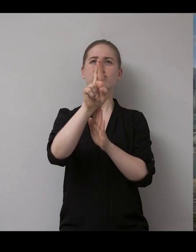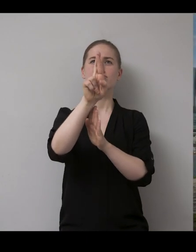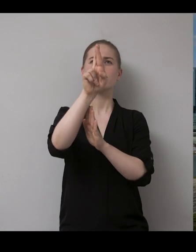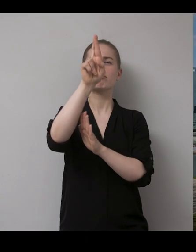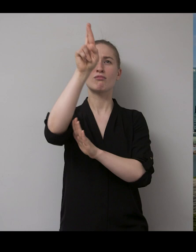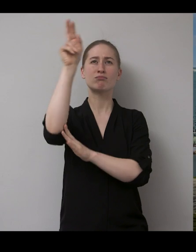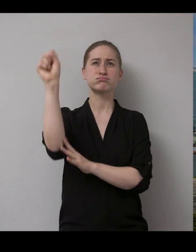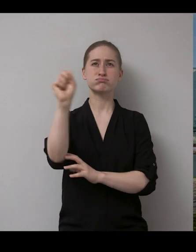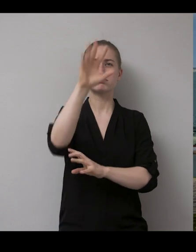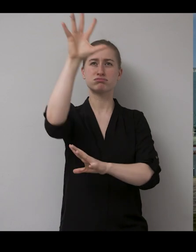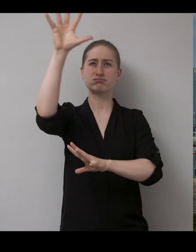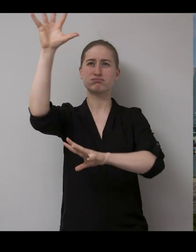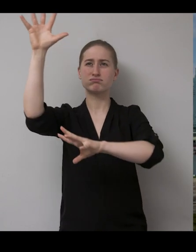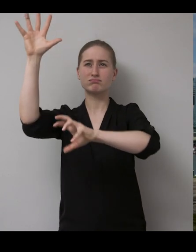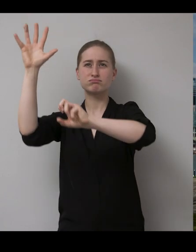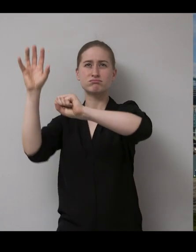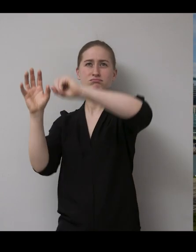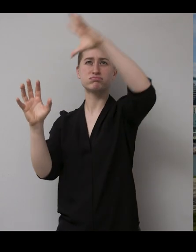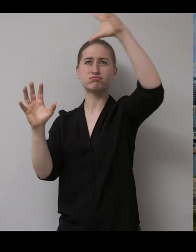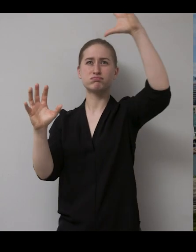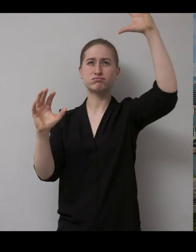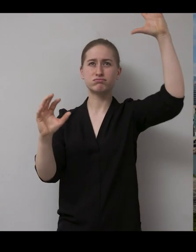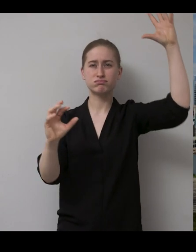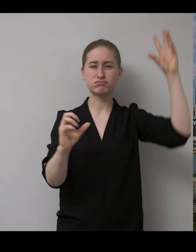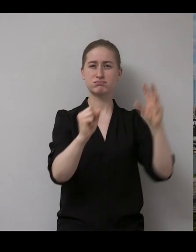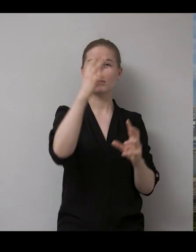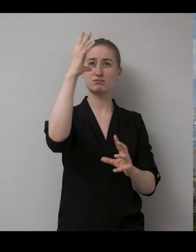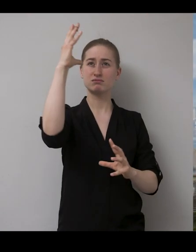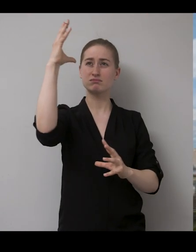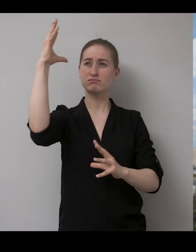The bombs bursting in air